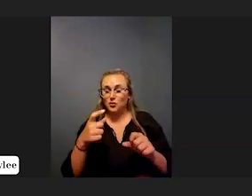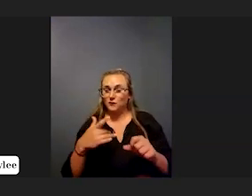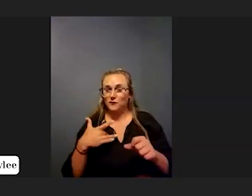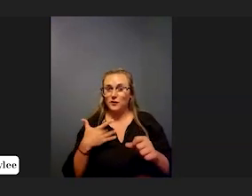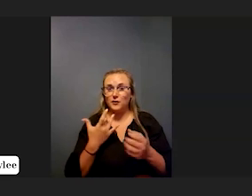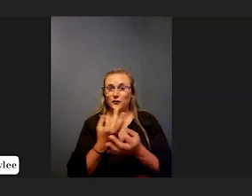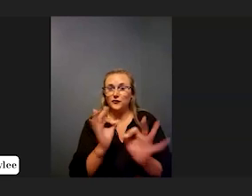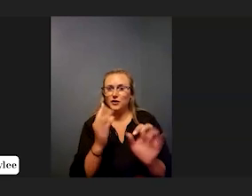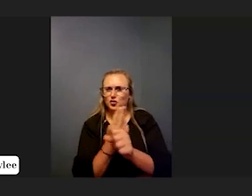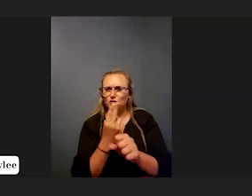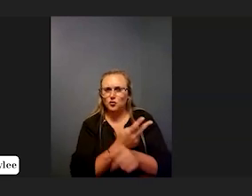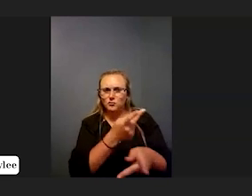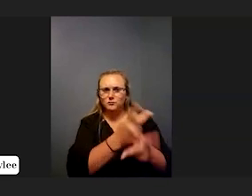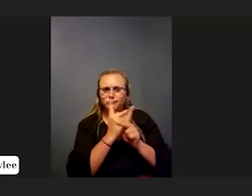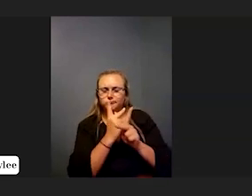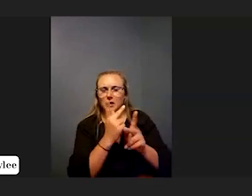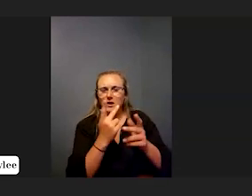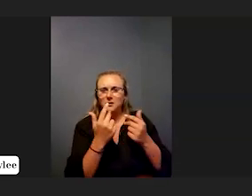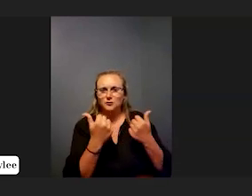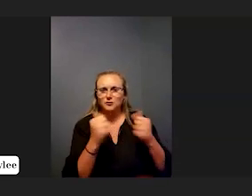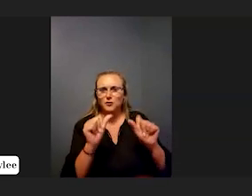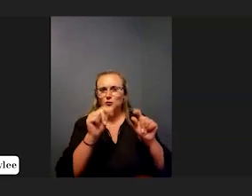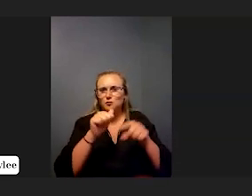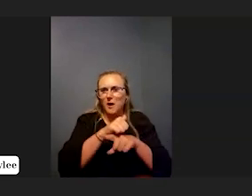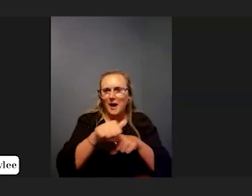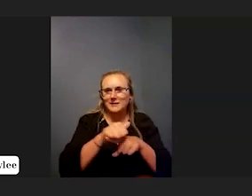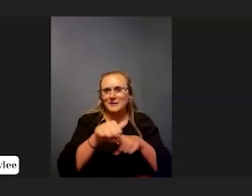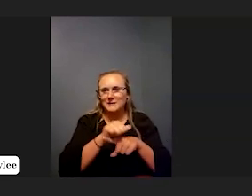Um, and this is going to become much more common resources out there.